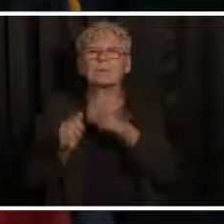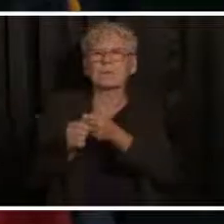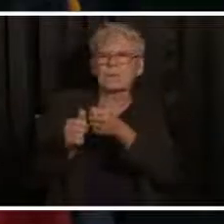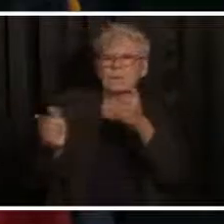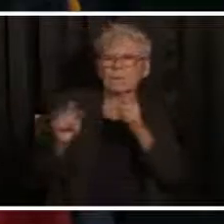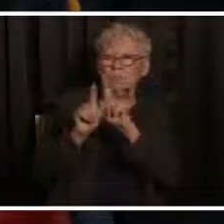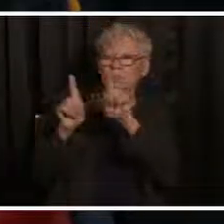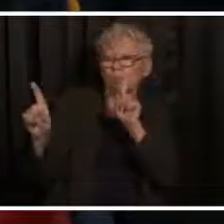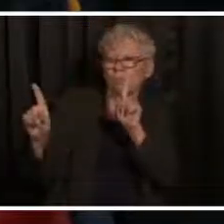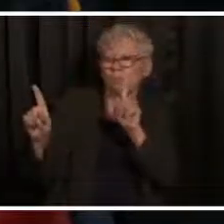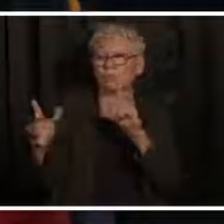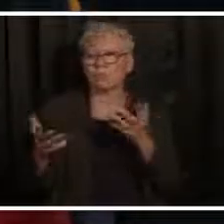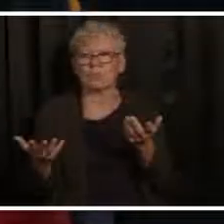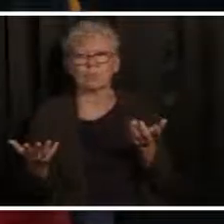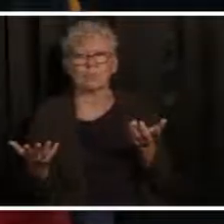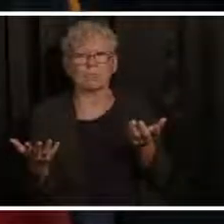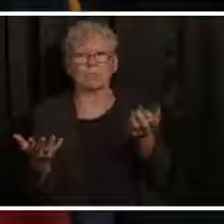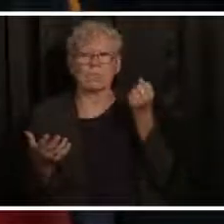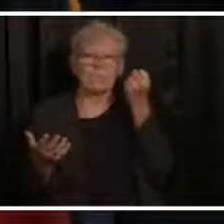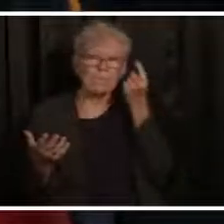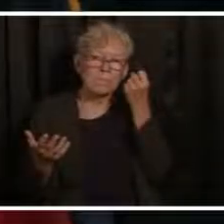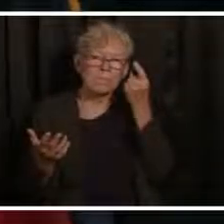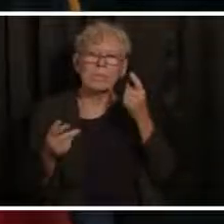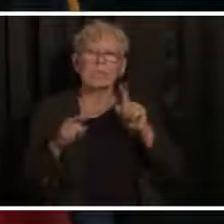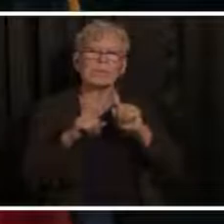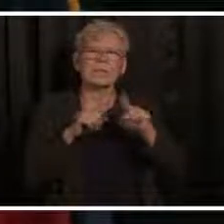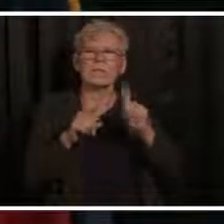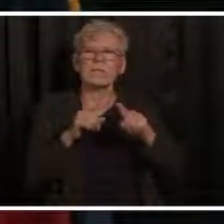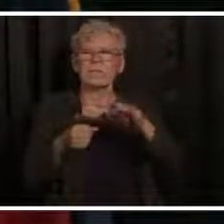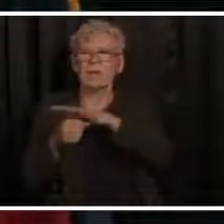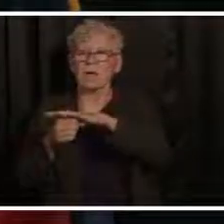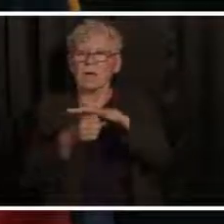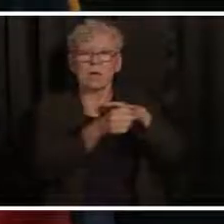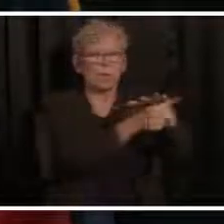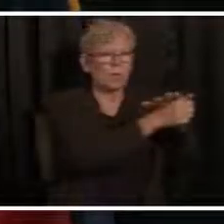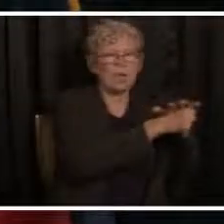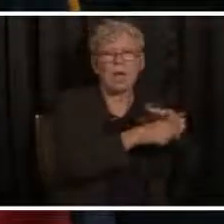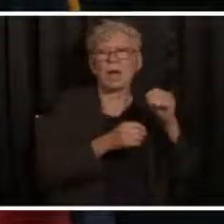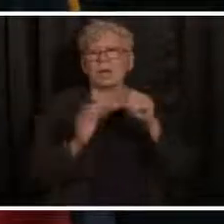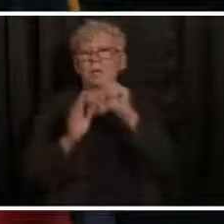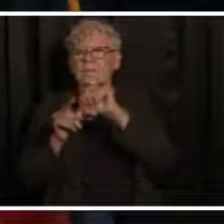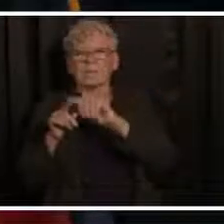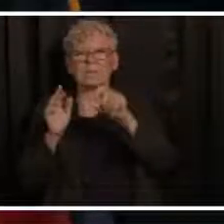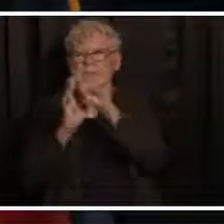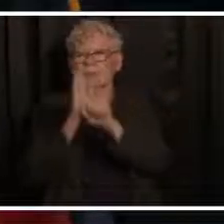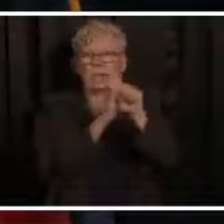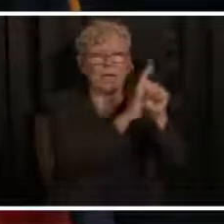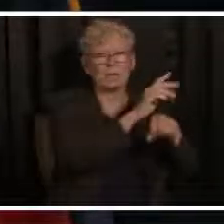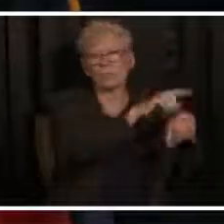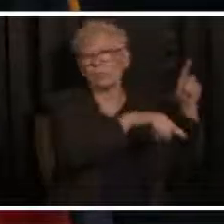a different social life in a different balance and and we really respect that that local ability to implement the